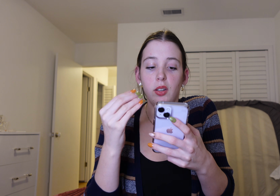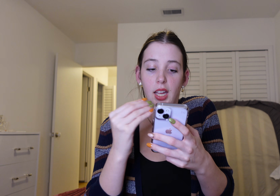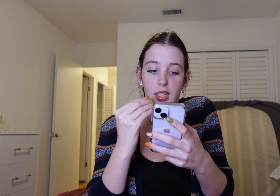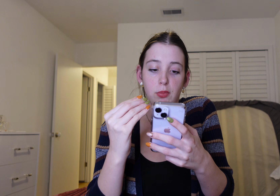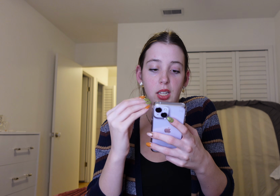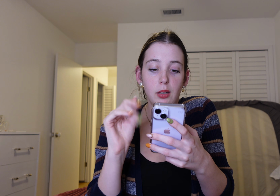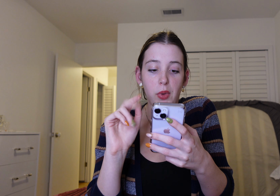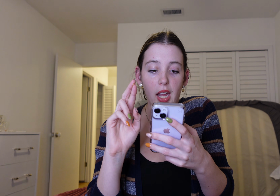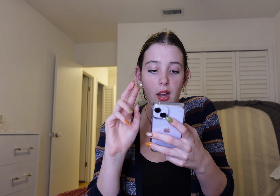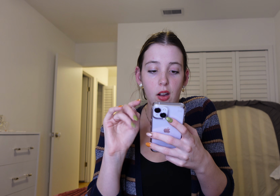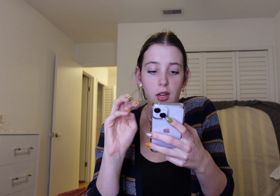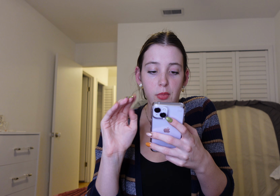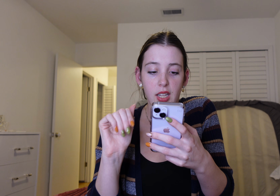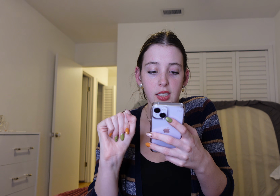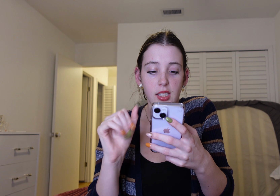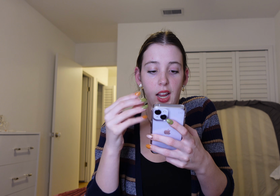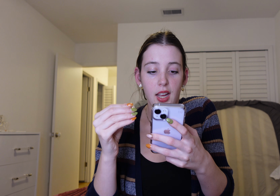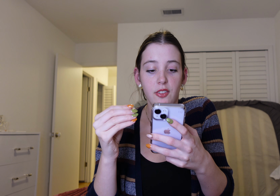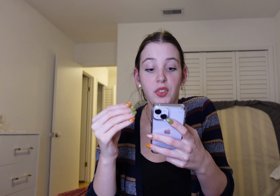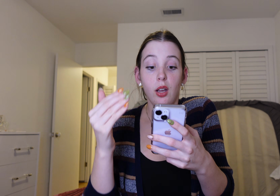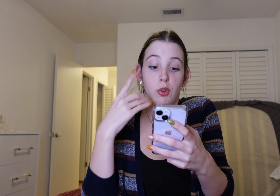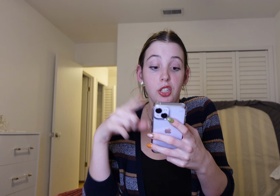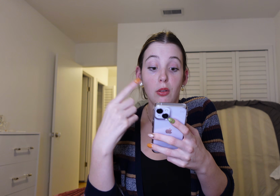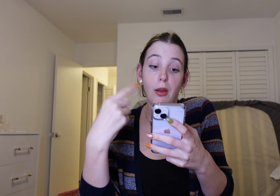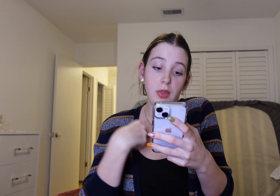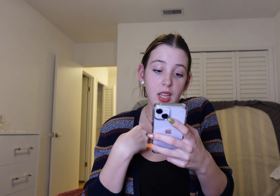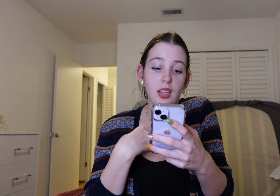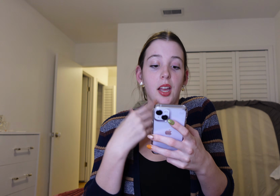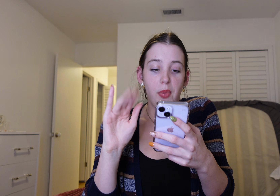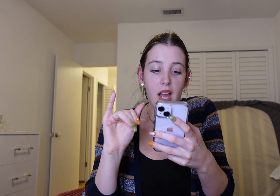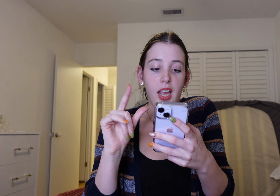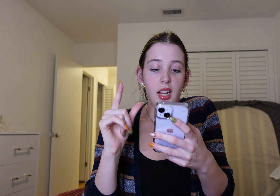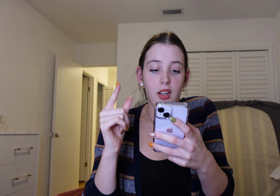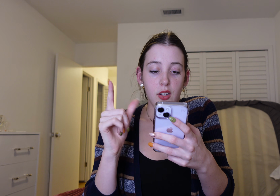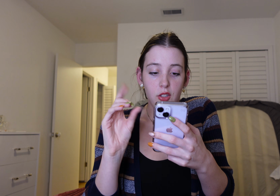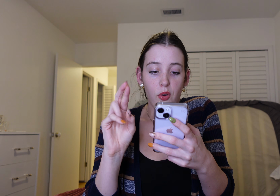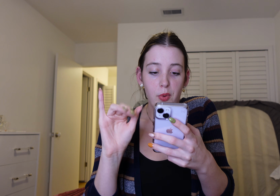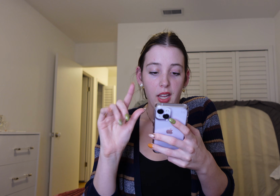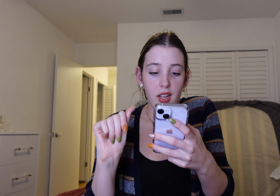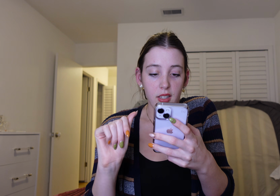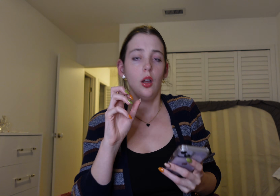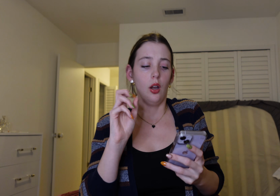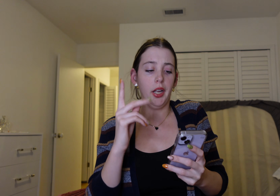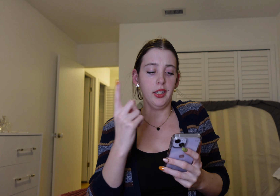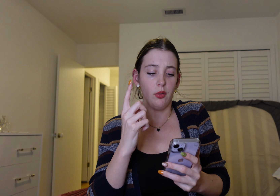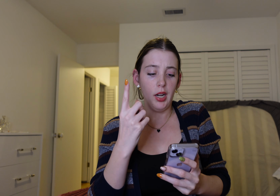you kiss me" by Artemis and "what you know about me" by Glorilla okay, someone